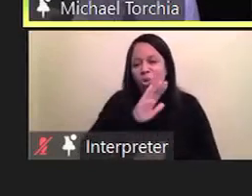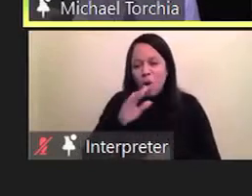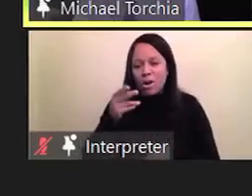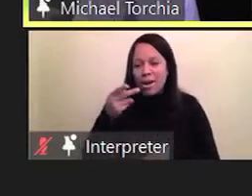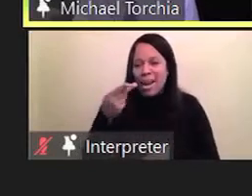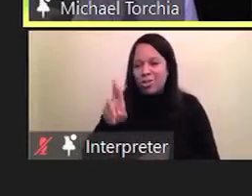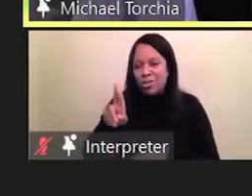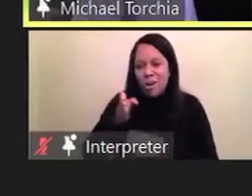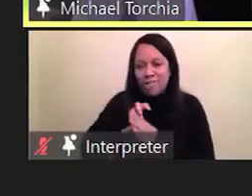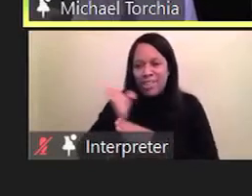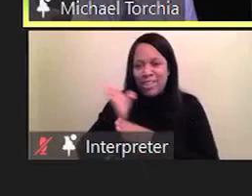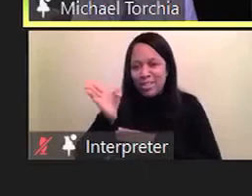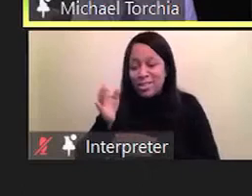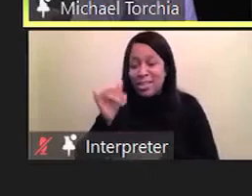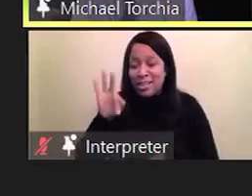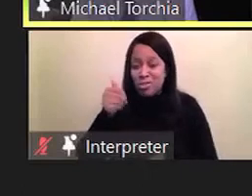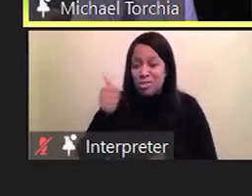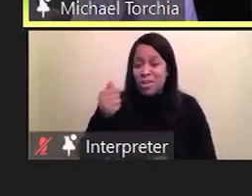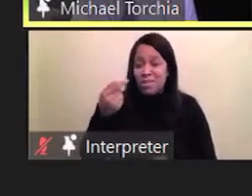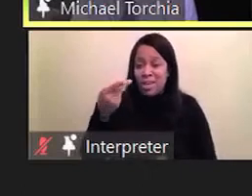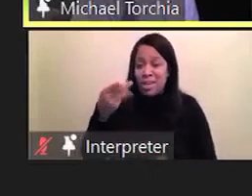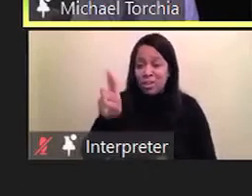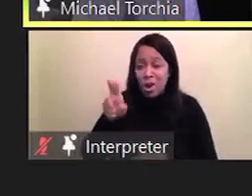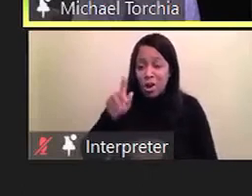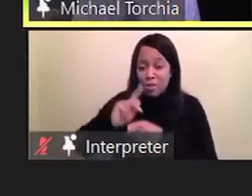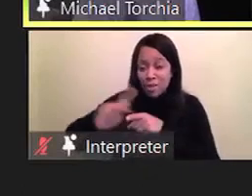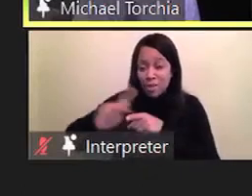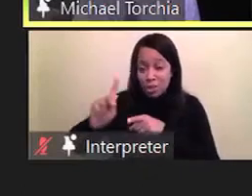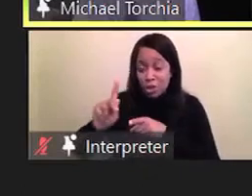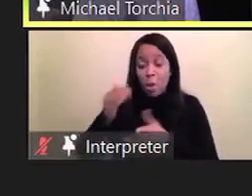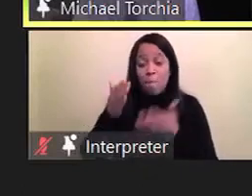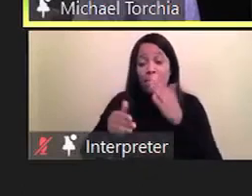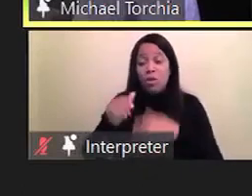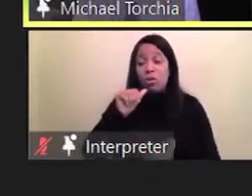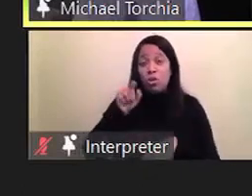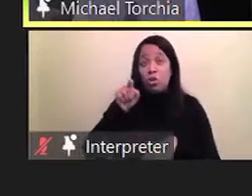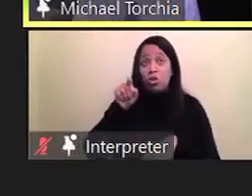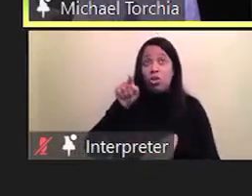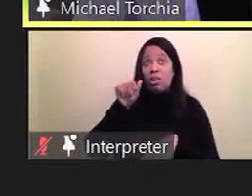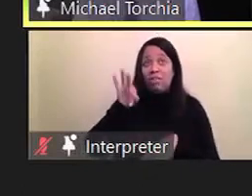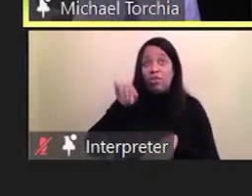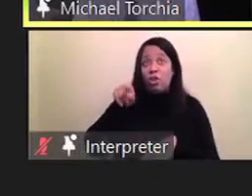or you are in charge of HR, I really sympathize with you.